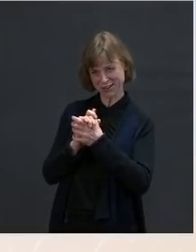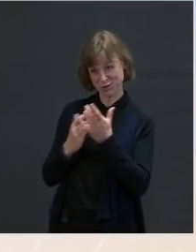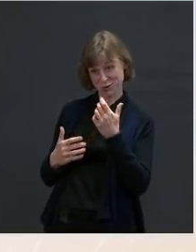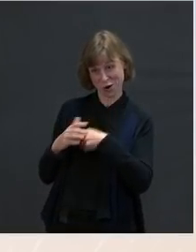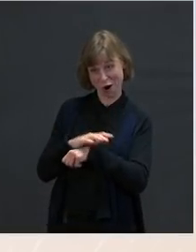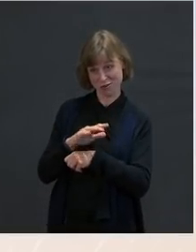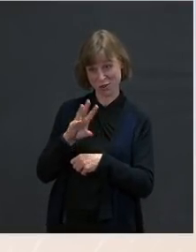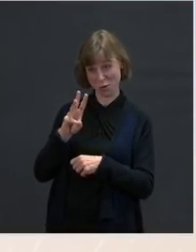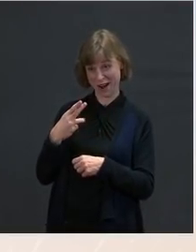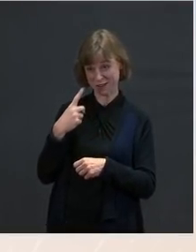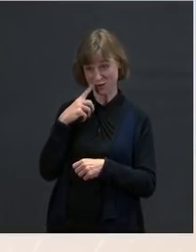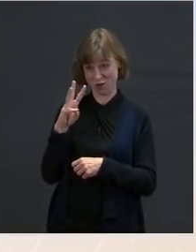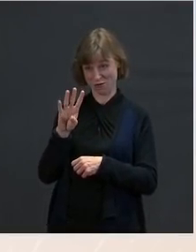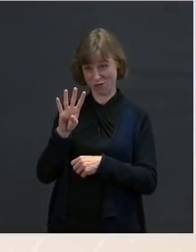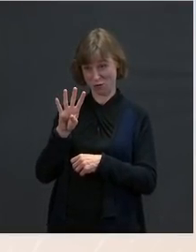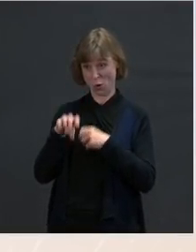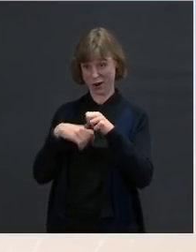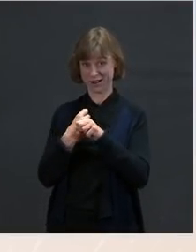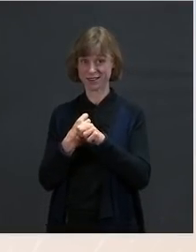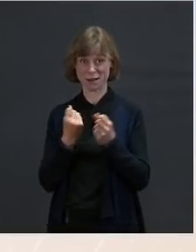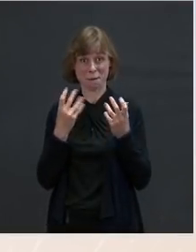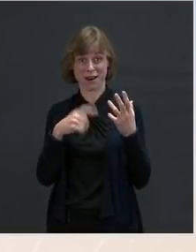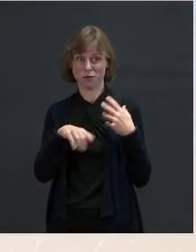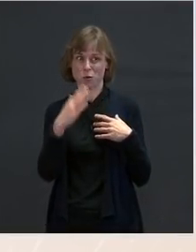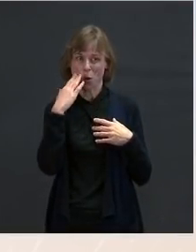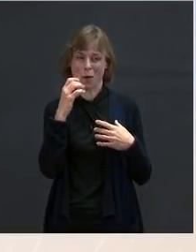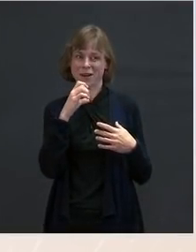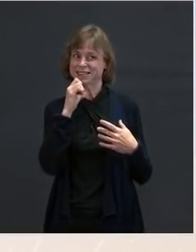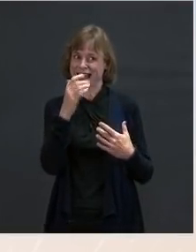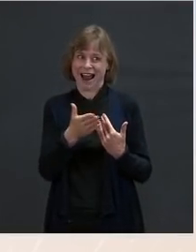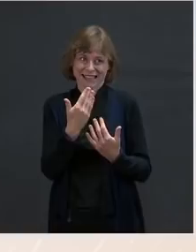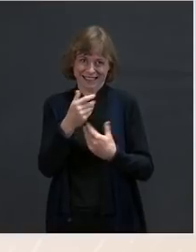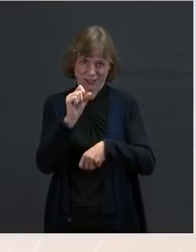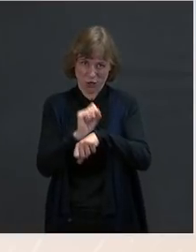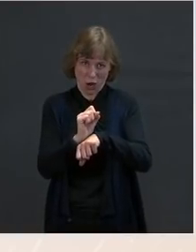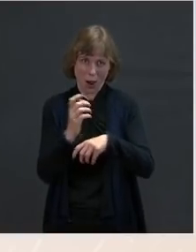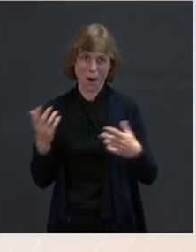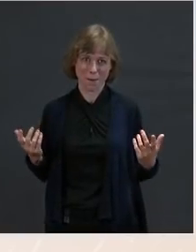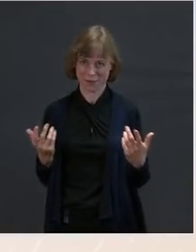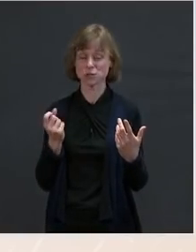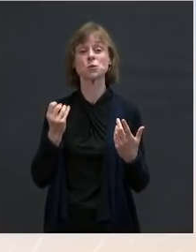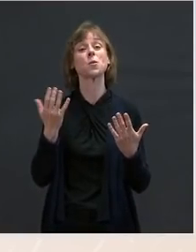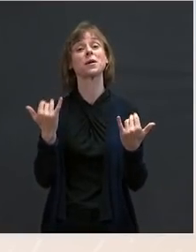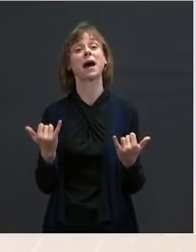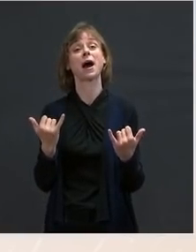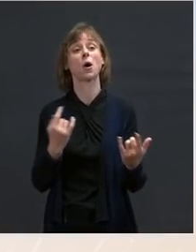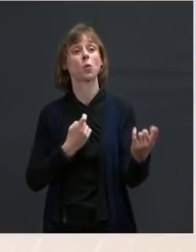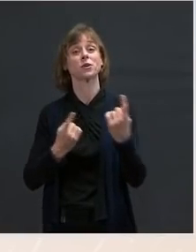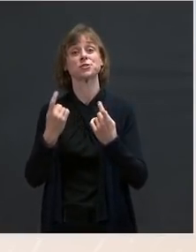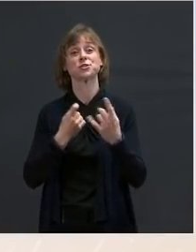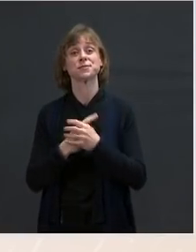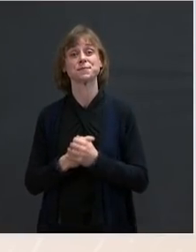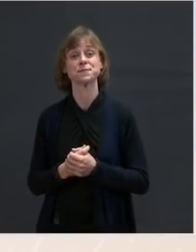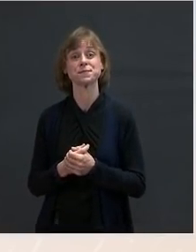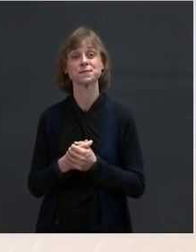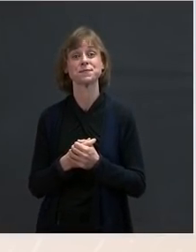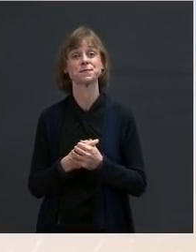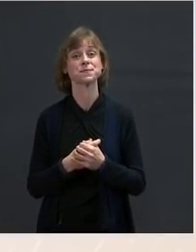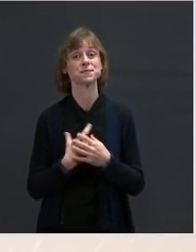As many of you know, that -- that is not for the faint of heart. So let's start with your questions. The Press: Thank you. I'm your first burnout, but I won't be your last.